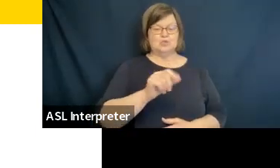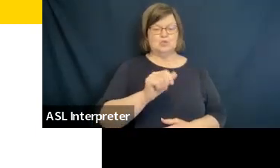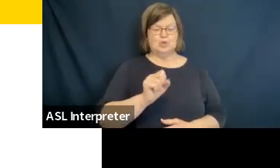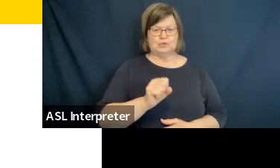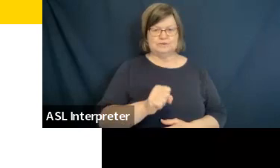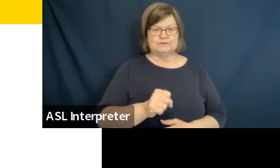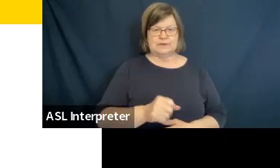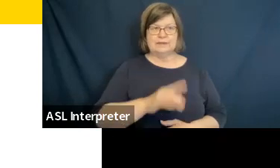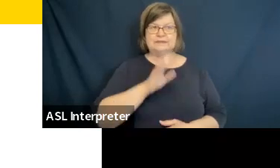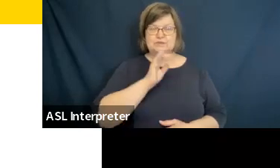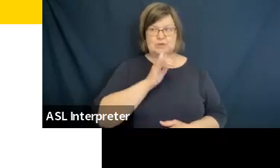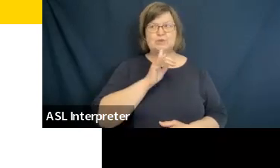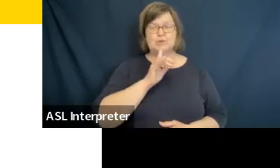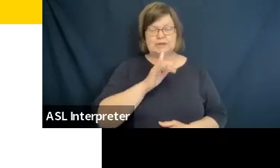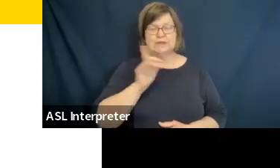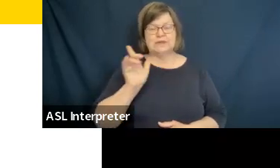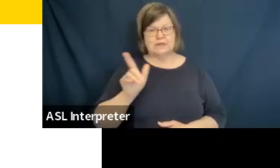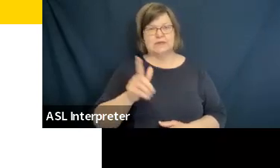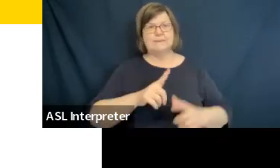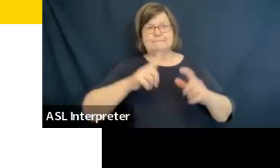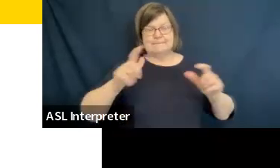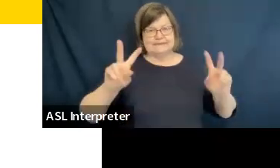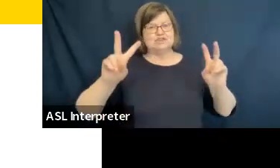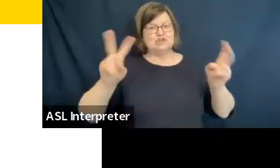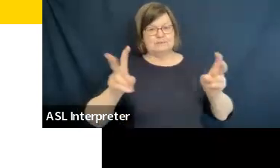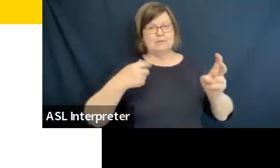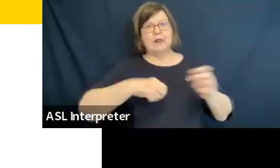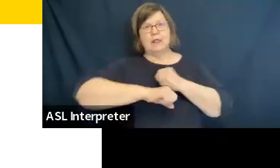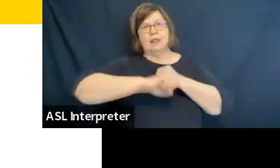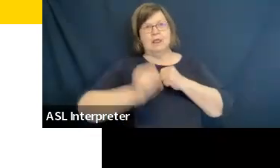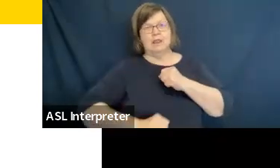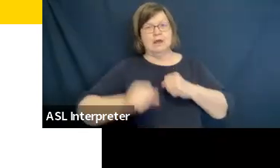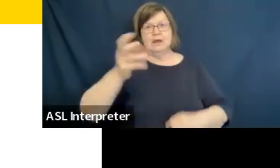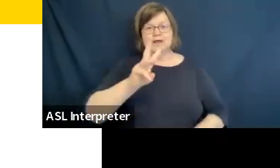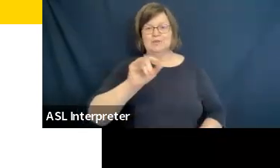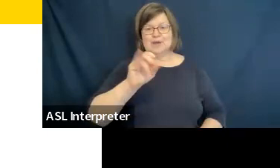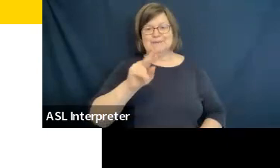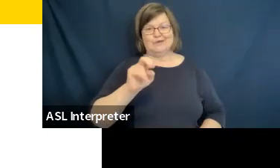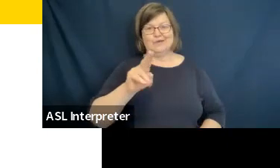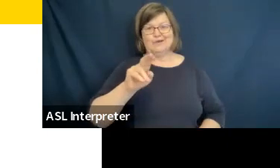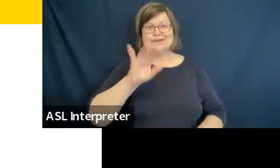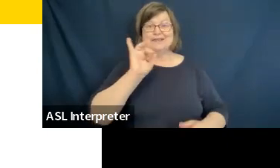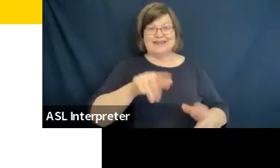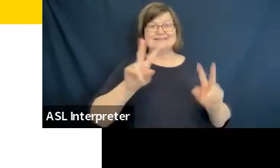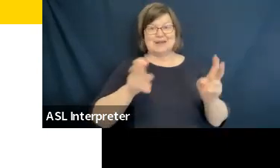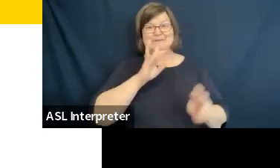That is a really, really big talk. I think we could probably have a whole webinar just on that topic, actually.